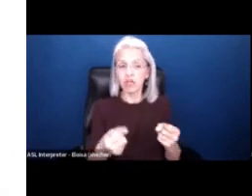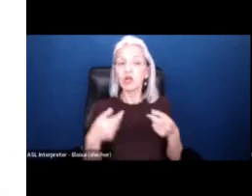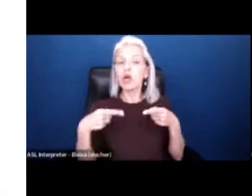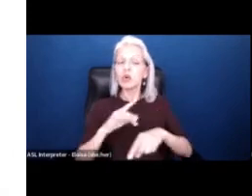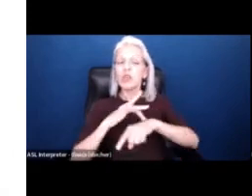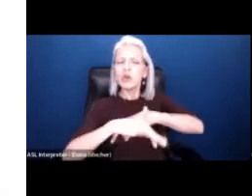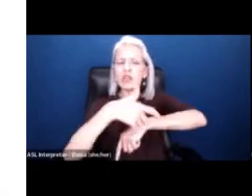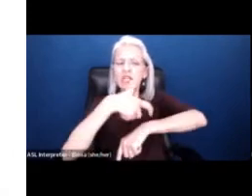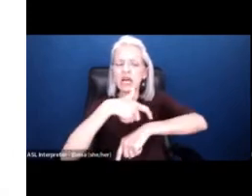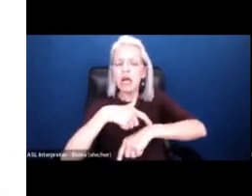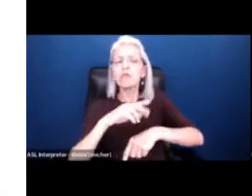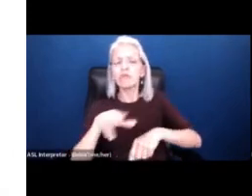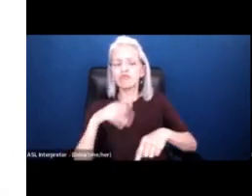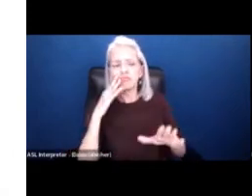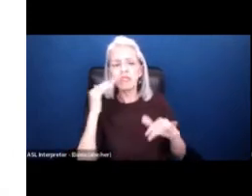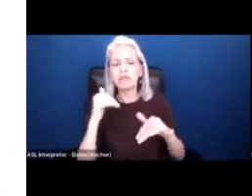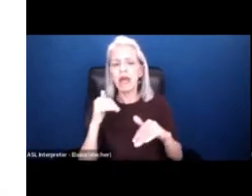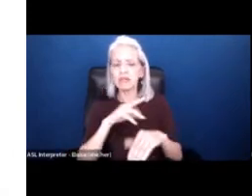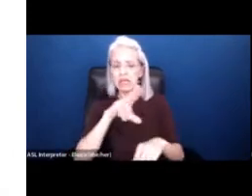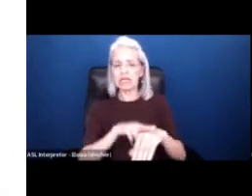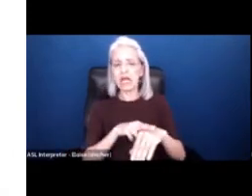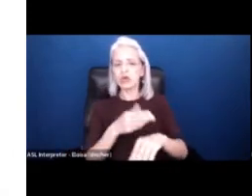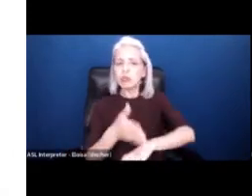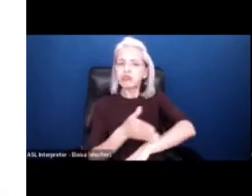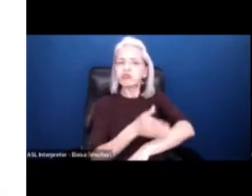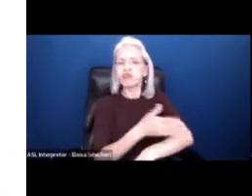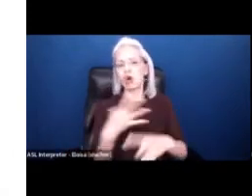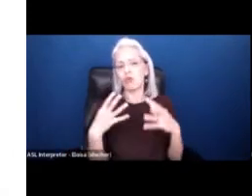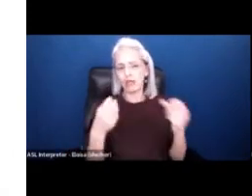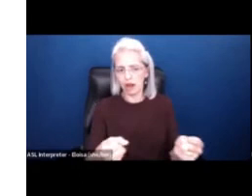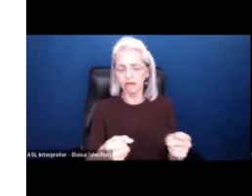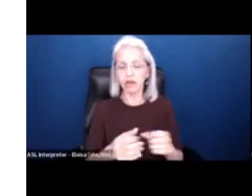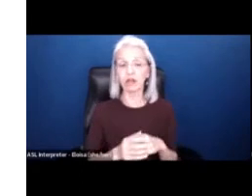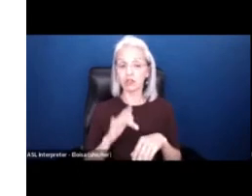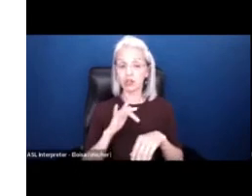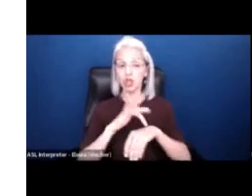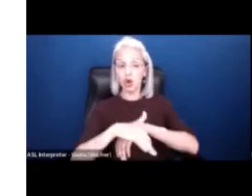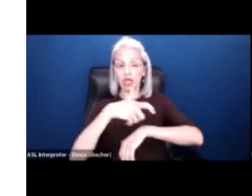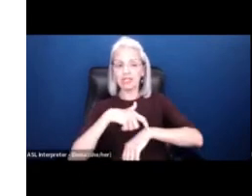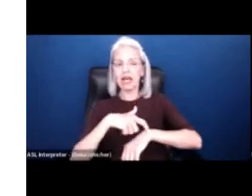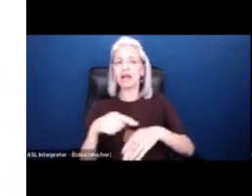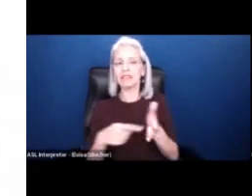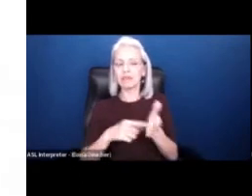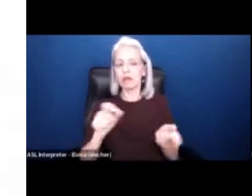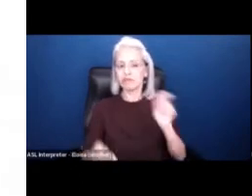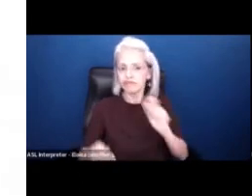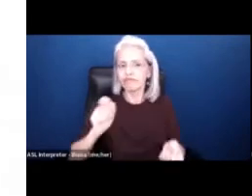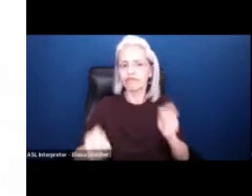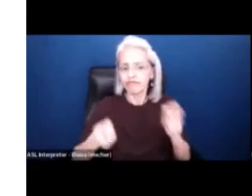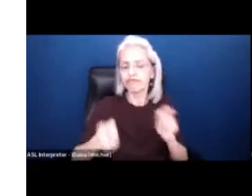recovery. And so some of the symptoms that we're seeing in the early phase can be kind of a moving target. You also want to think about are there medical